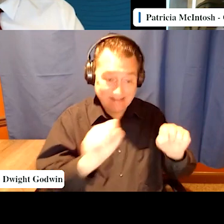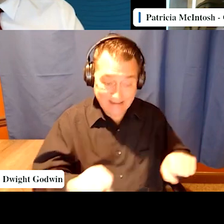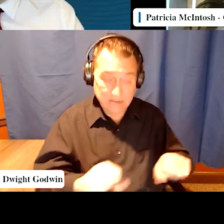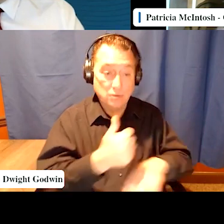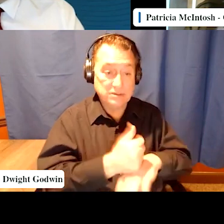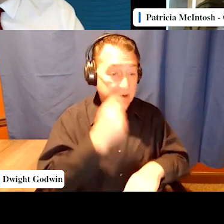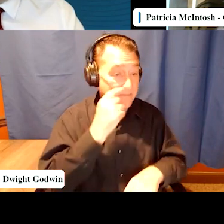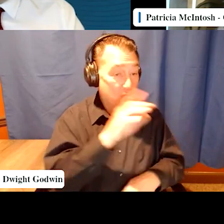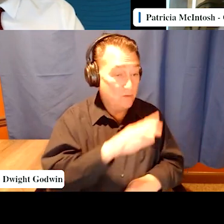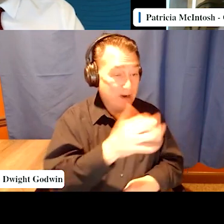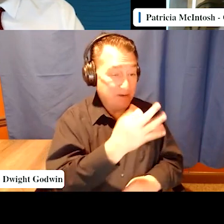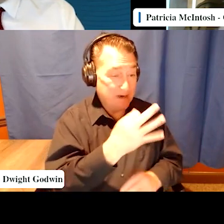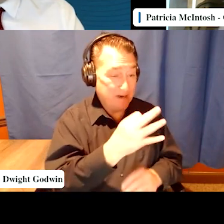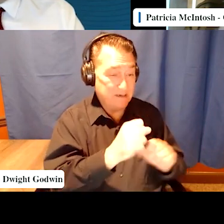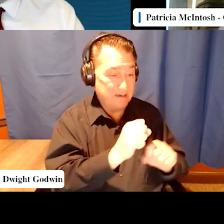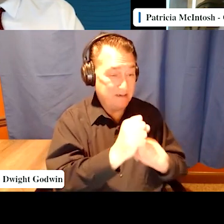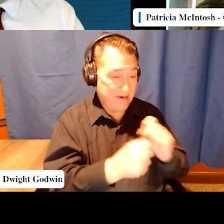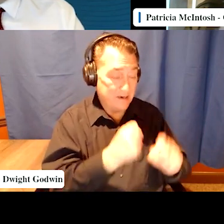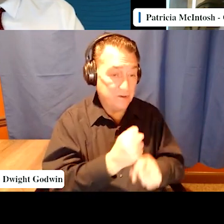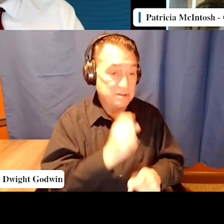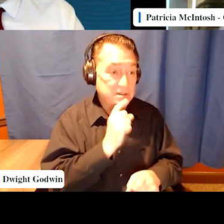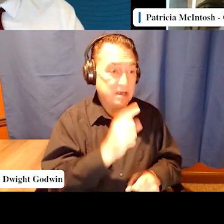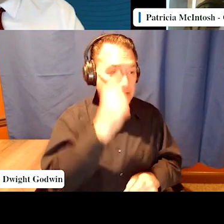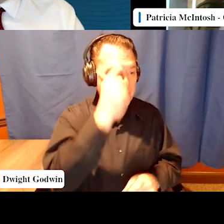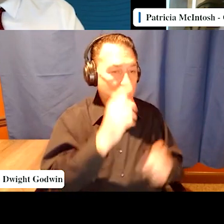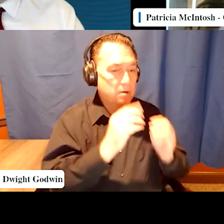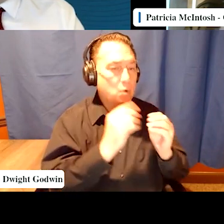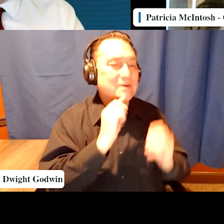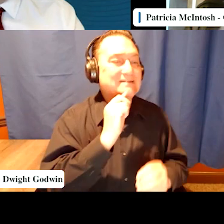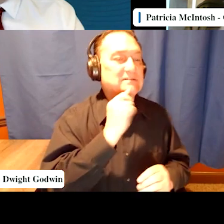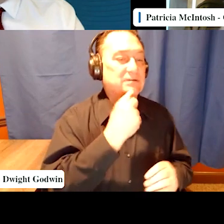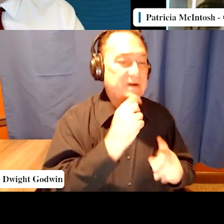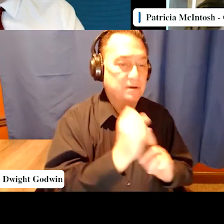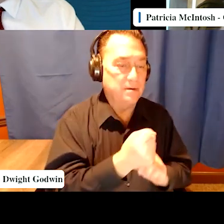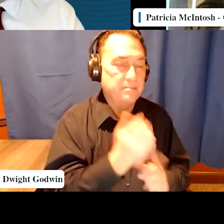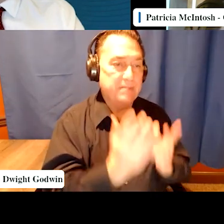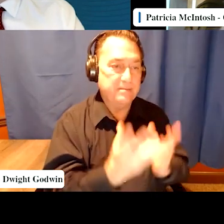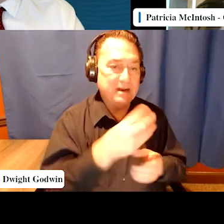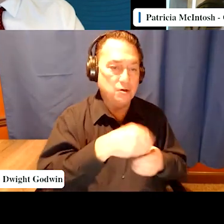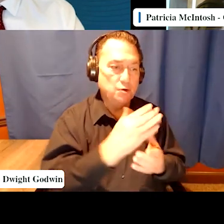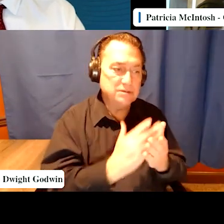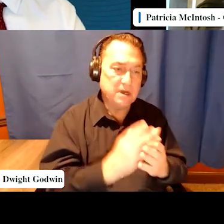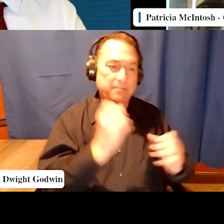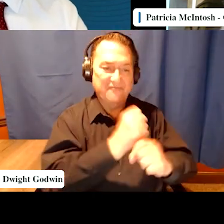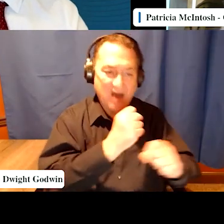to be the much more critical situations. So they will go out to situation that might include some violence, some aggressiveness